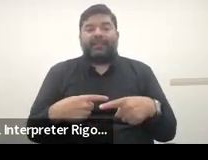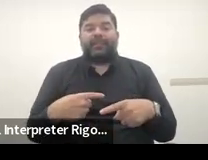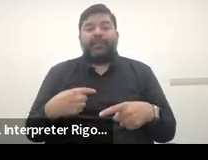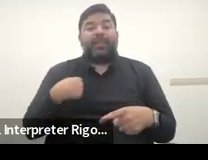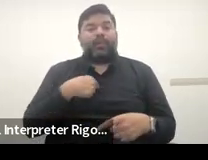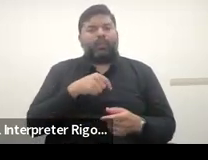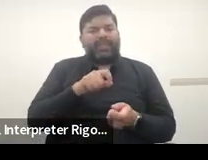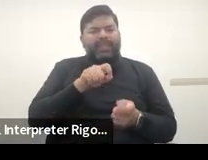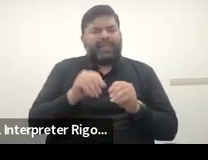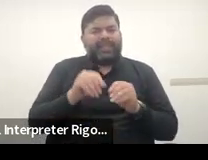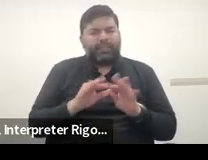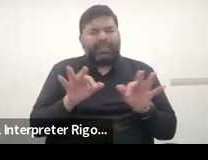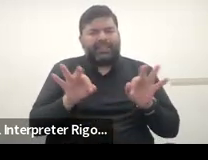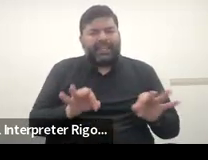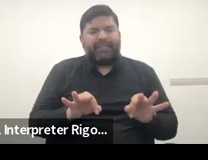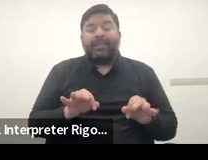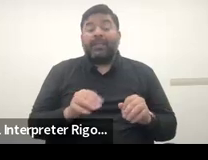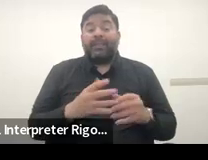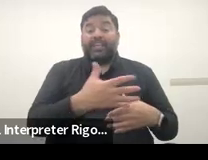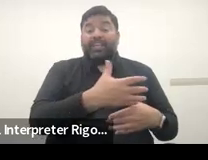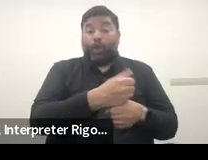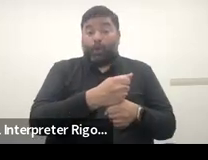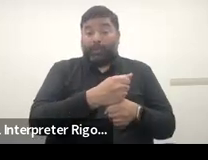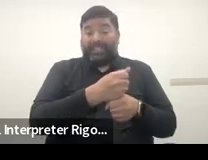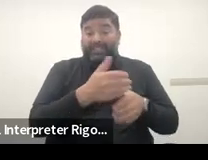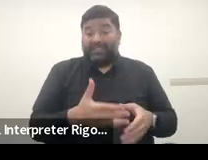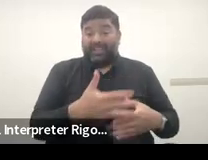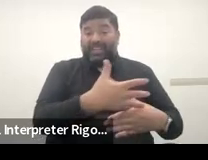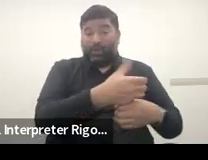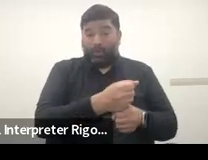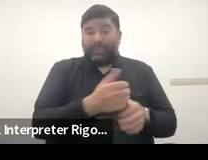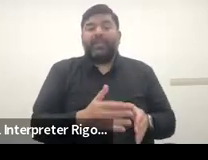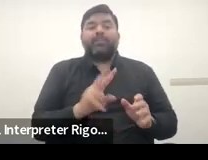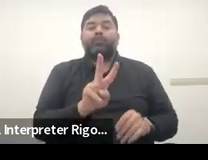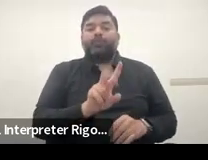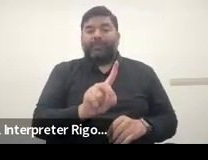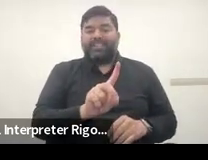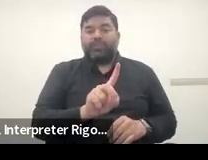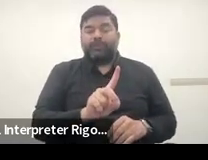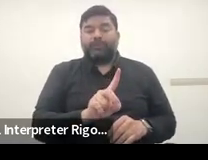is two-dimensional first of all and in Vector quantization we separate that two-dimensional